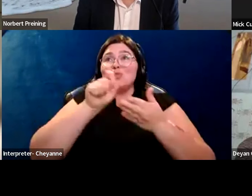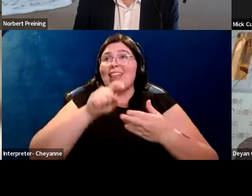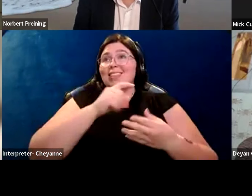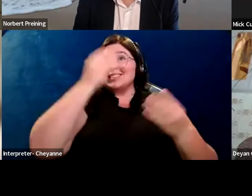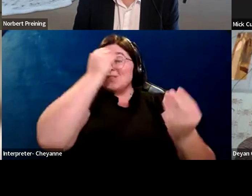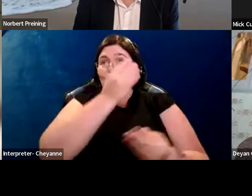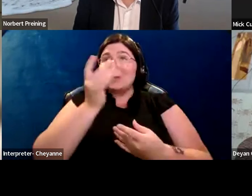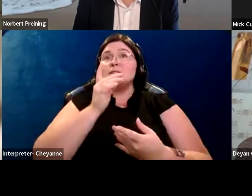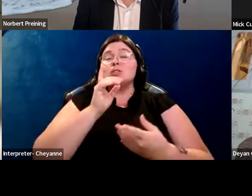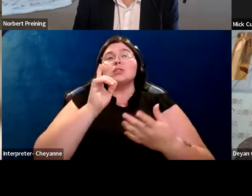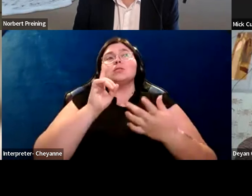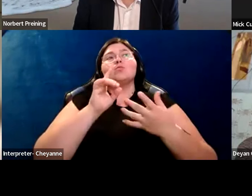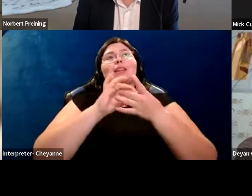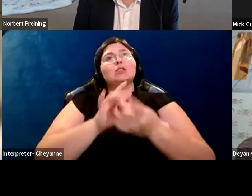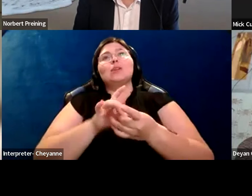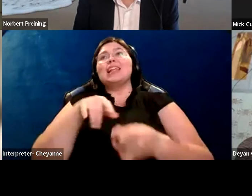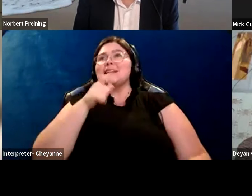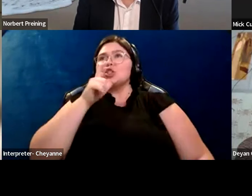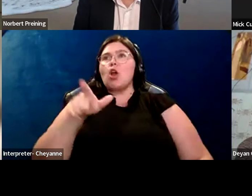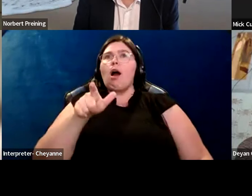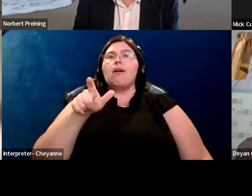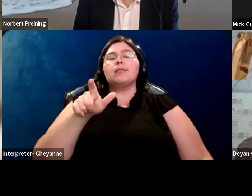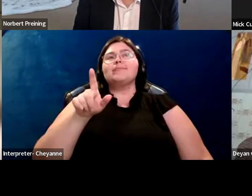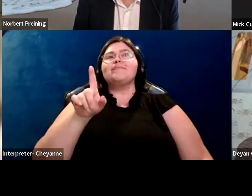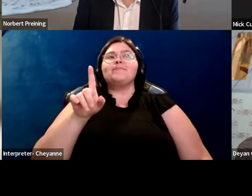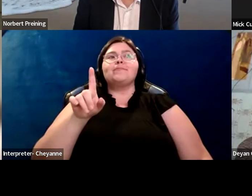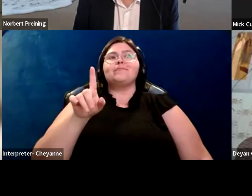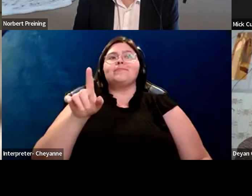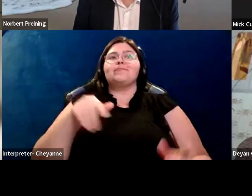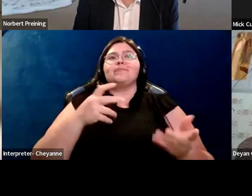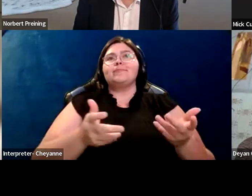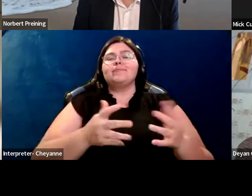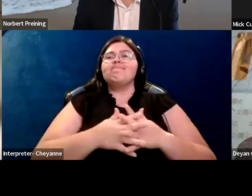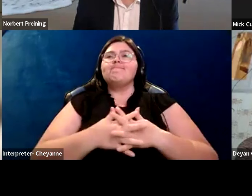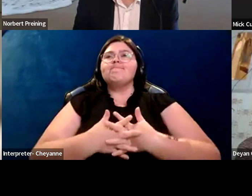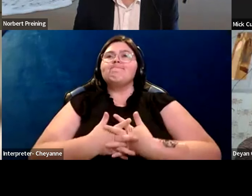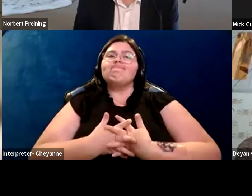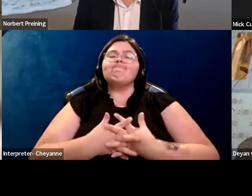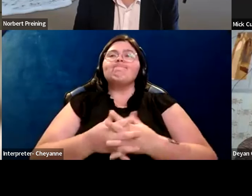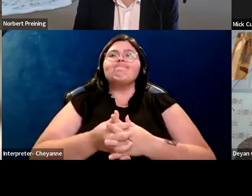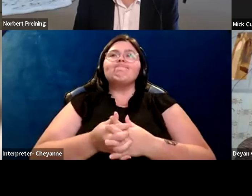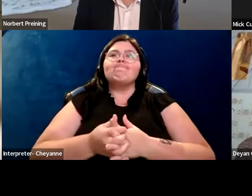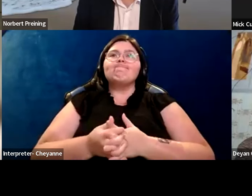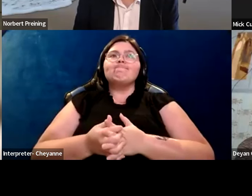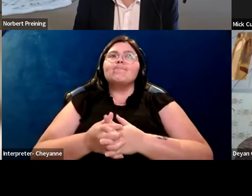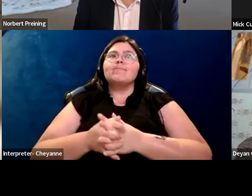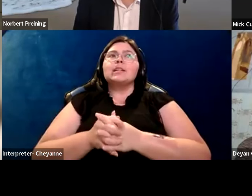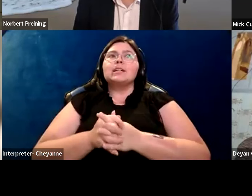in terms of-- this is not so much necessarily in necessarily a research, writing academic papers,